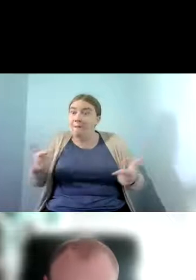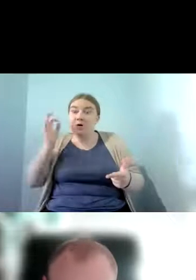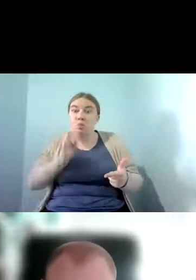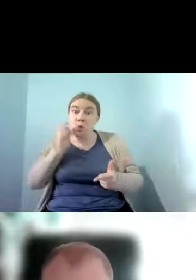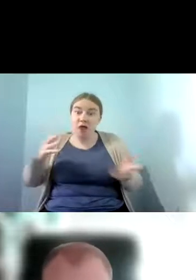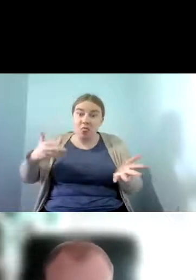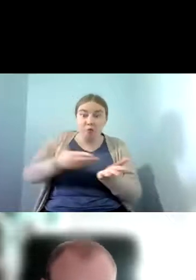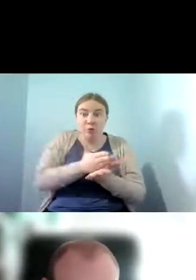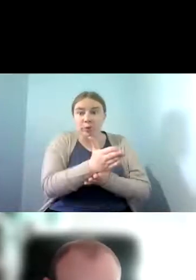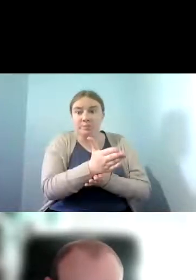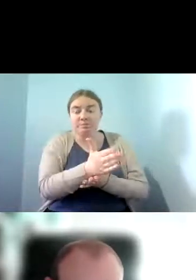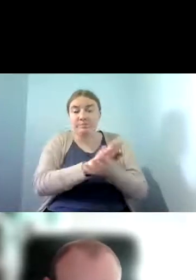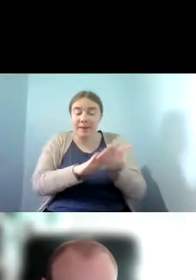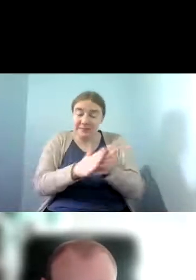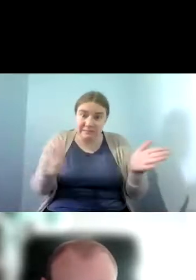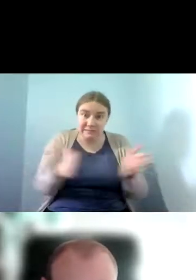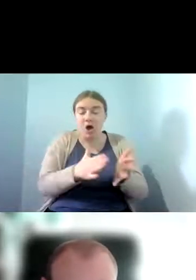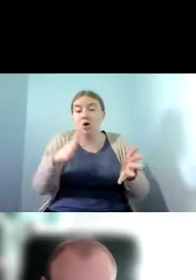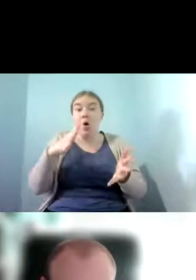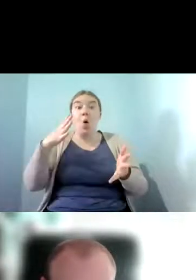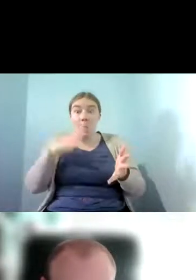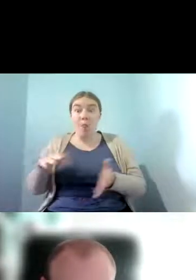but not so much that it makes it difficult for them to use the fish pass